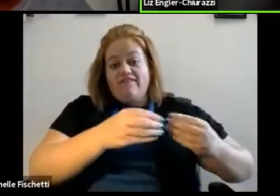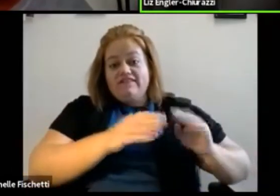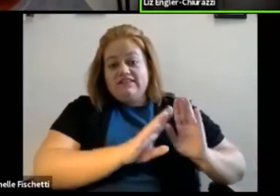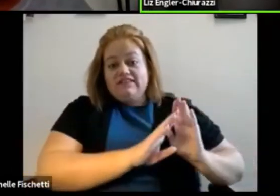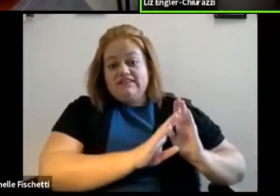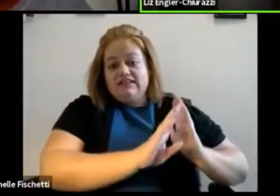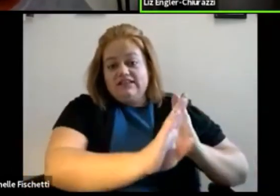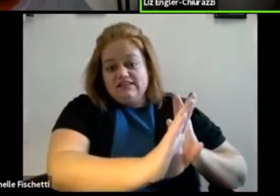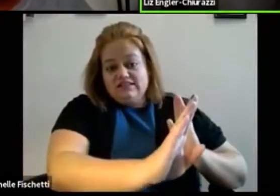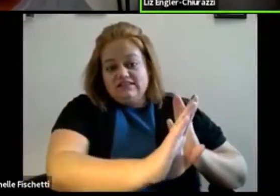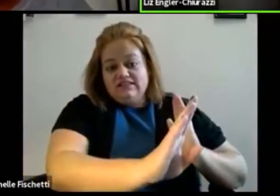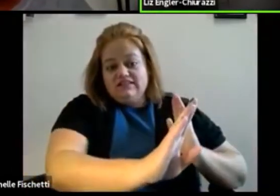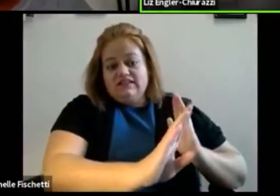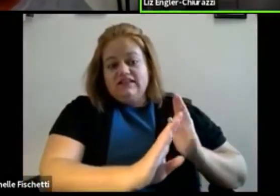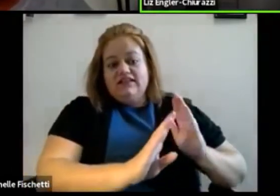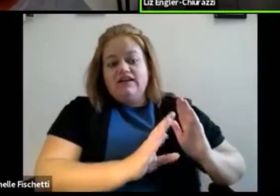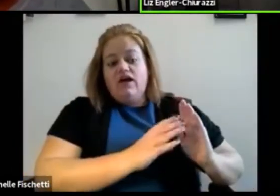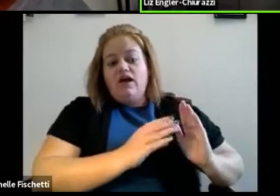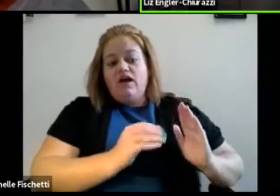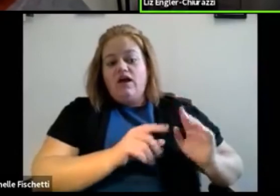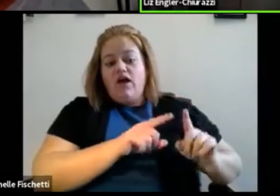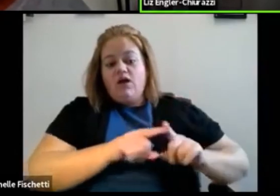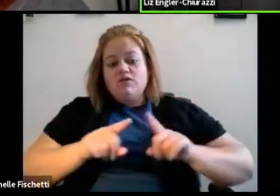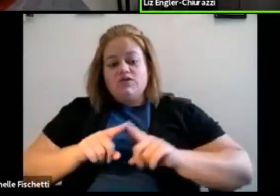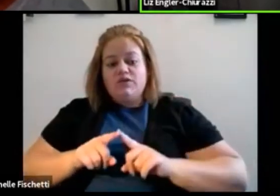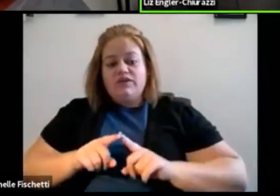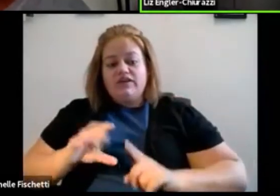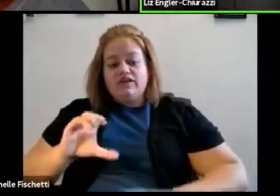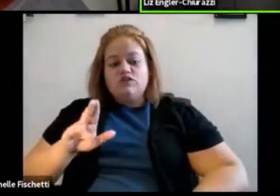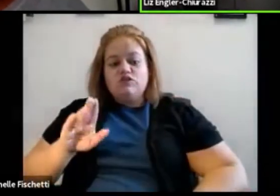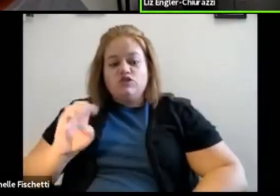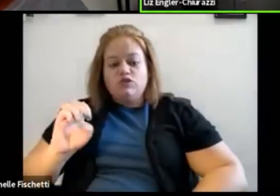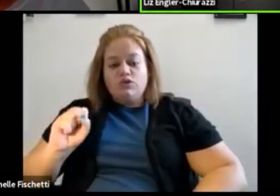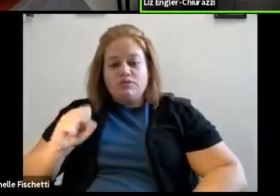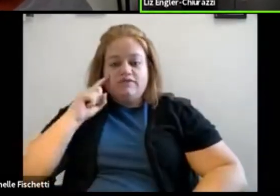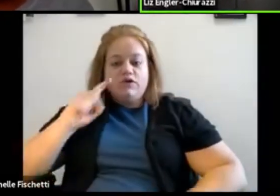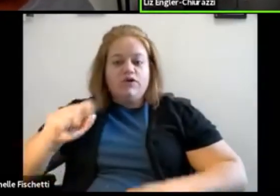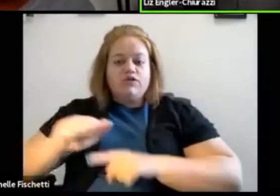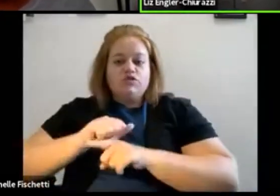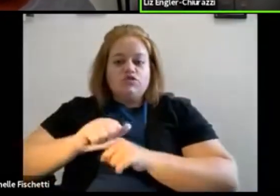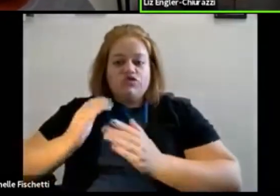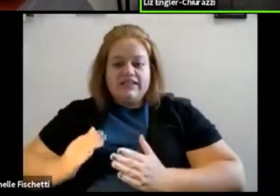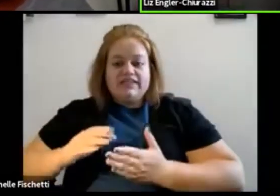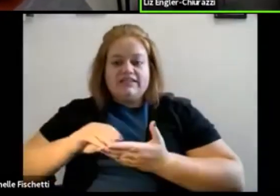have a series of cubicles for the trainees and students who work with